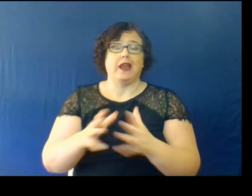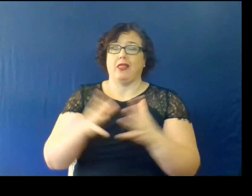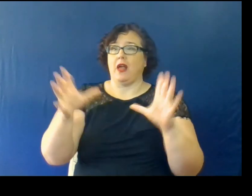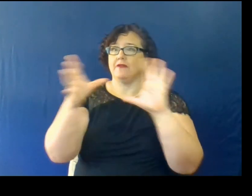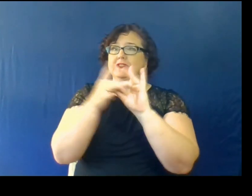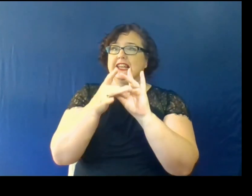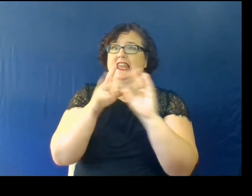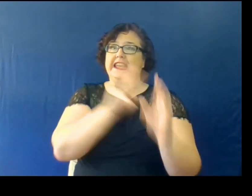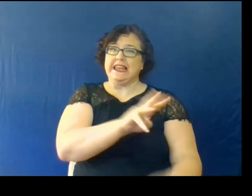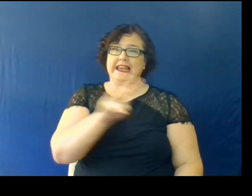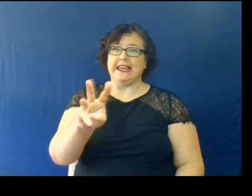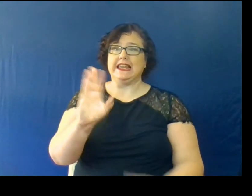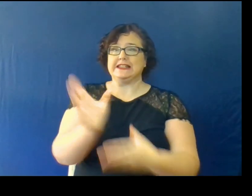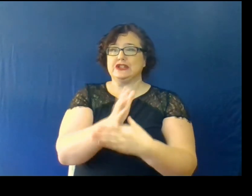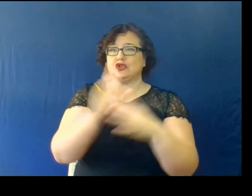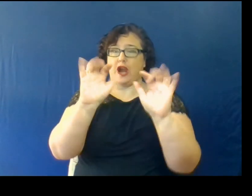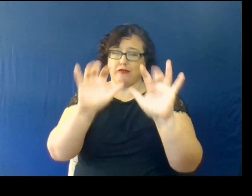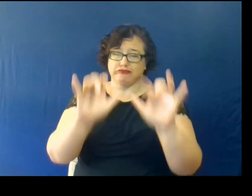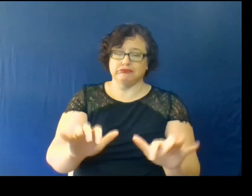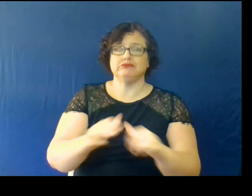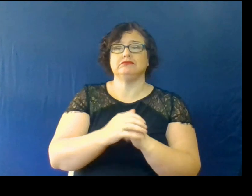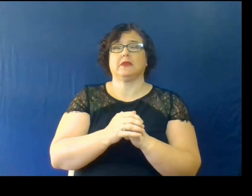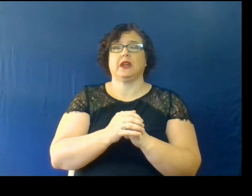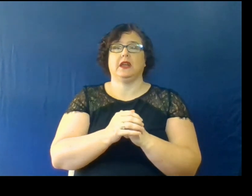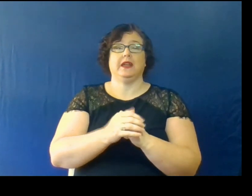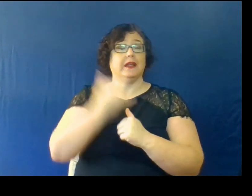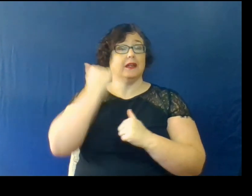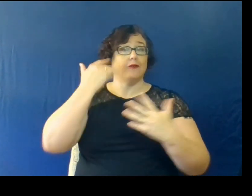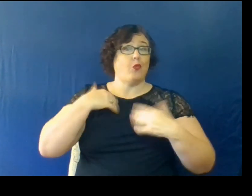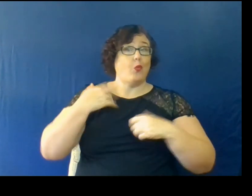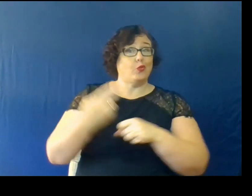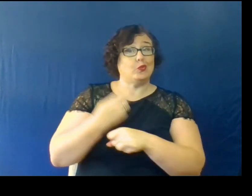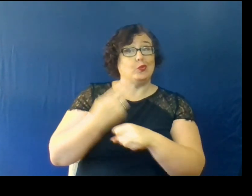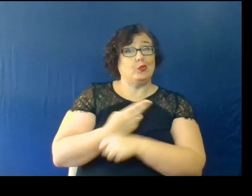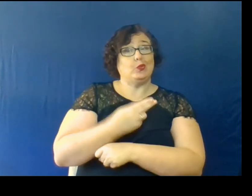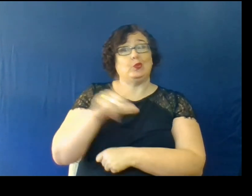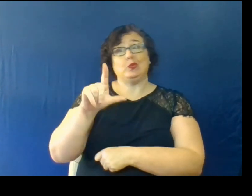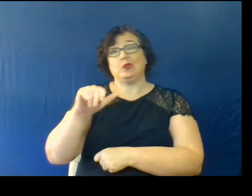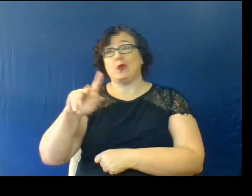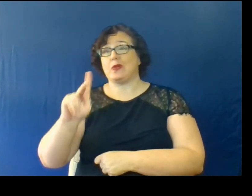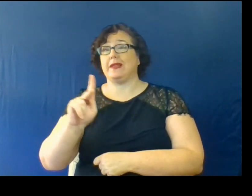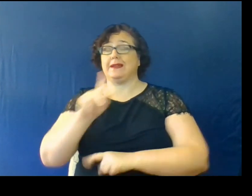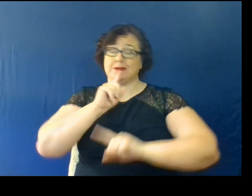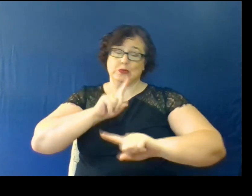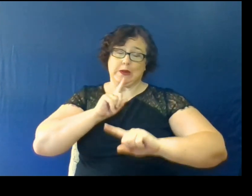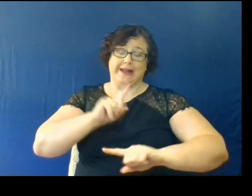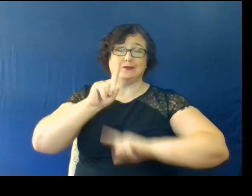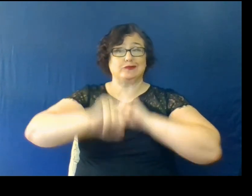shared in the chat box so if you want to use those links to answer those questions I think we